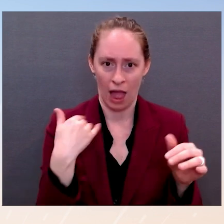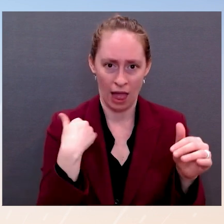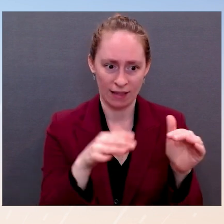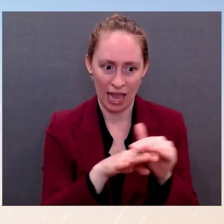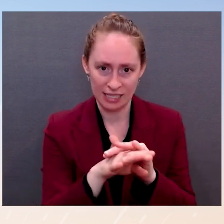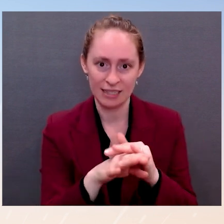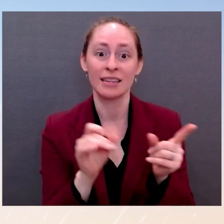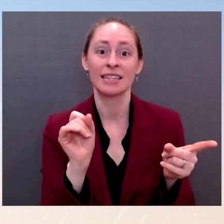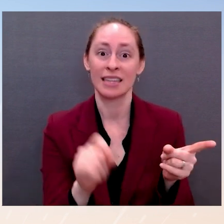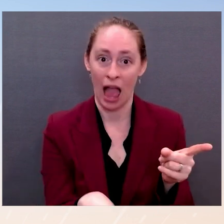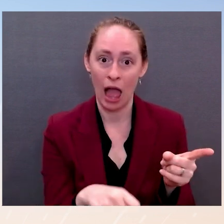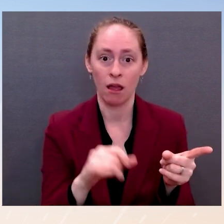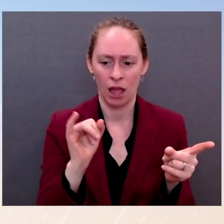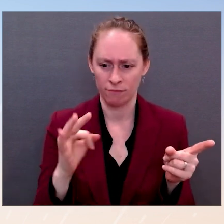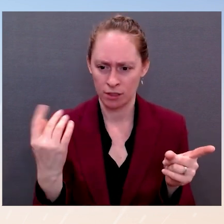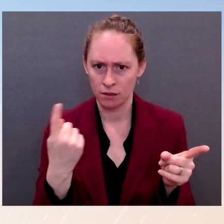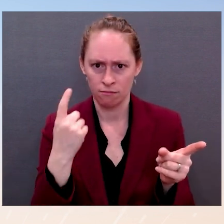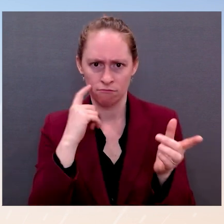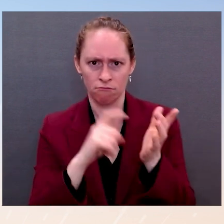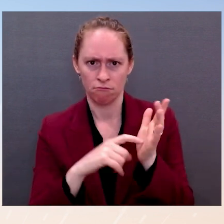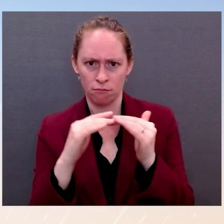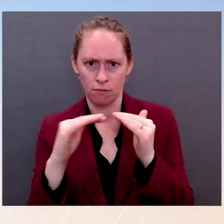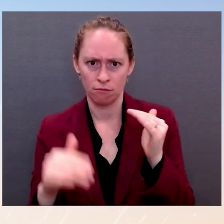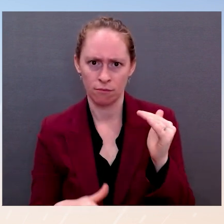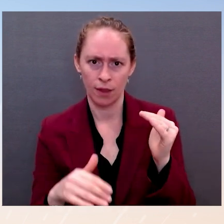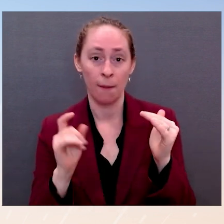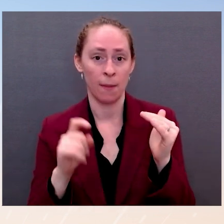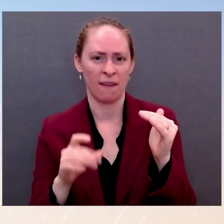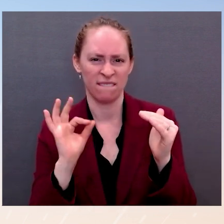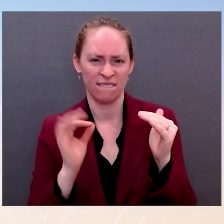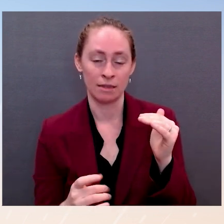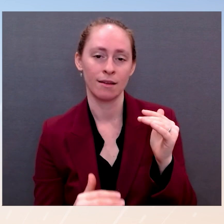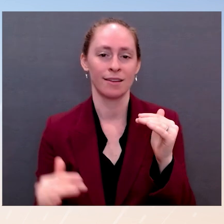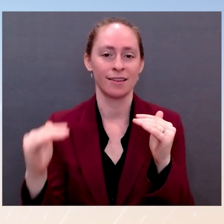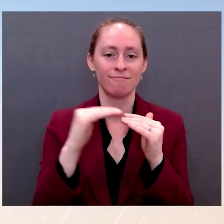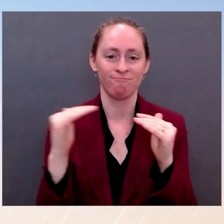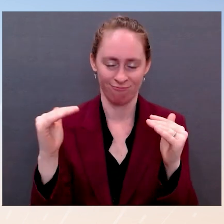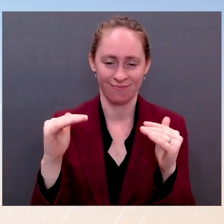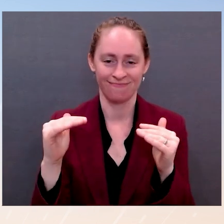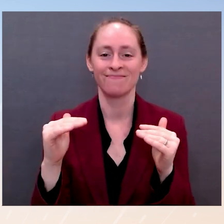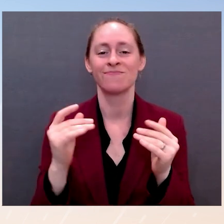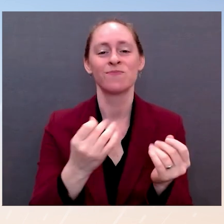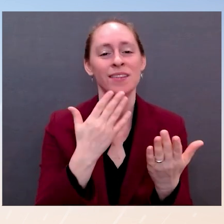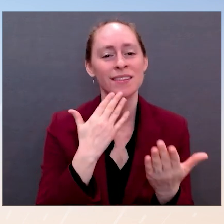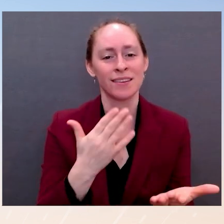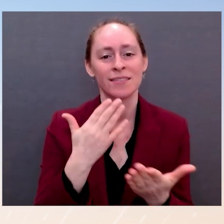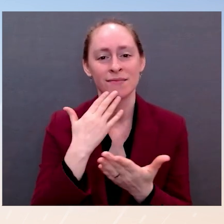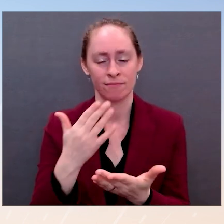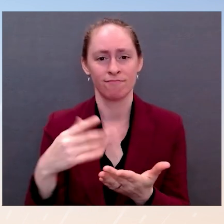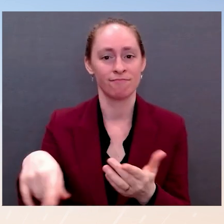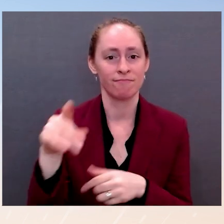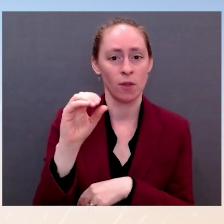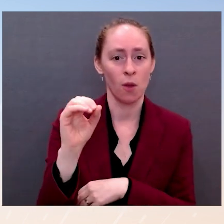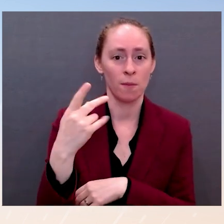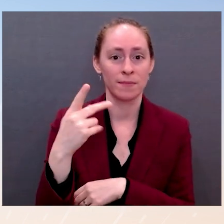but allow us to help reduce the inequities that we see. I want to thank Congressman Richmond and the Office of Public Engagement